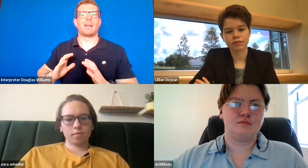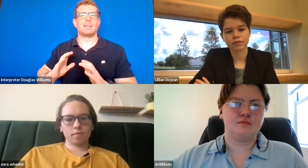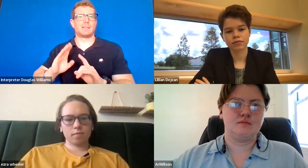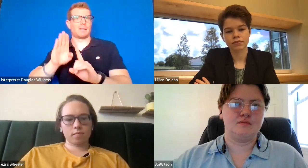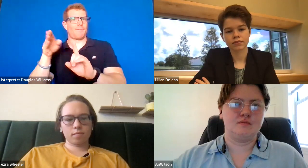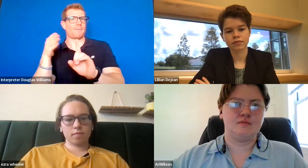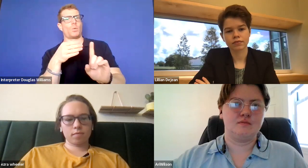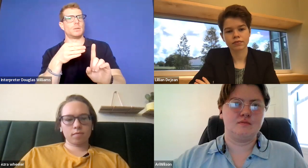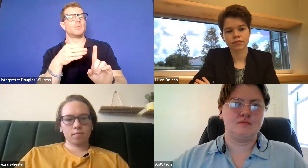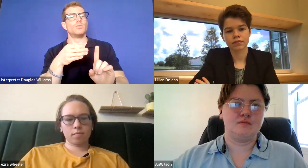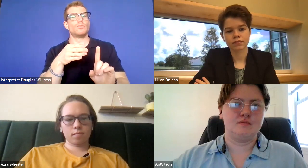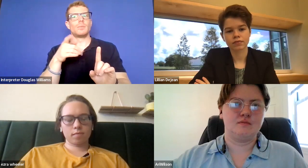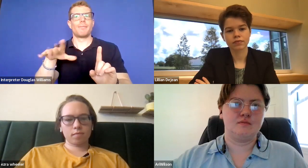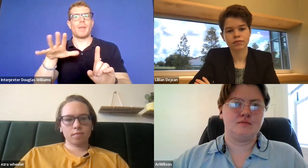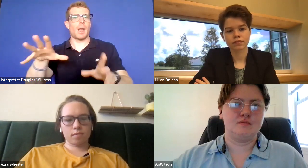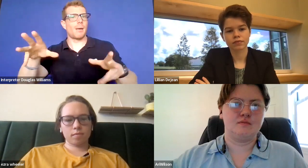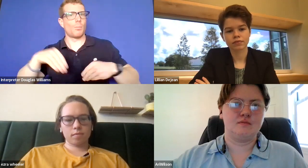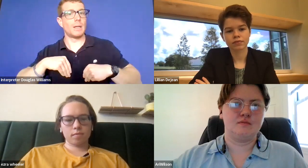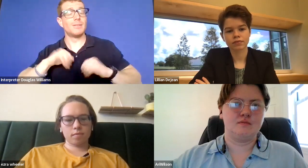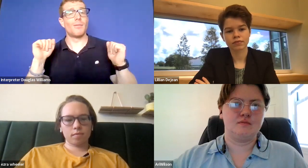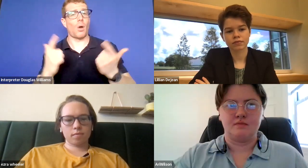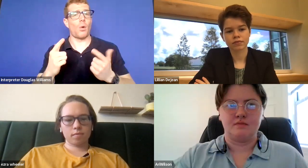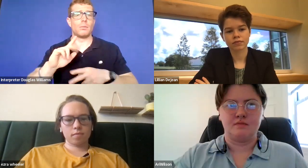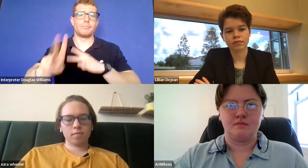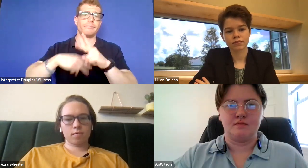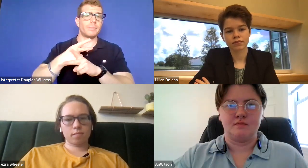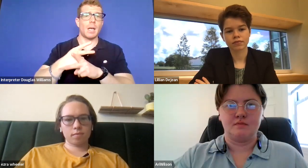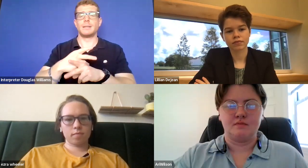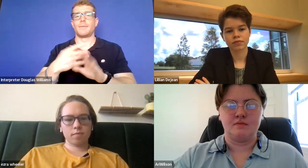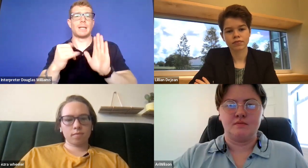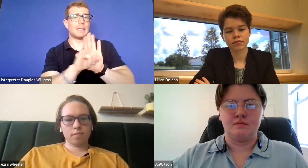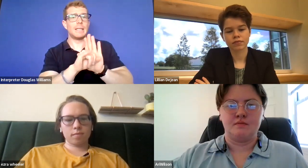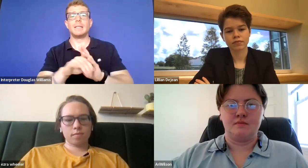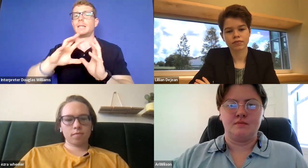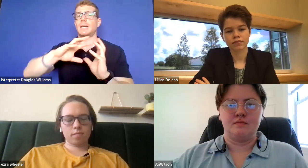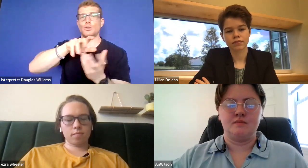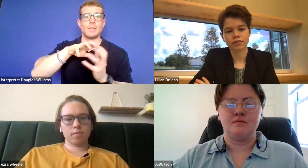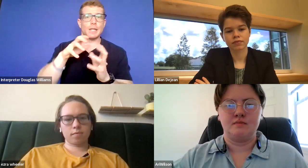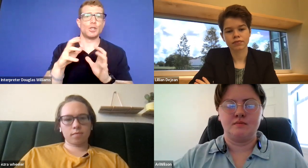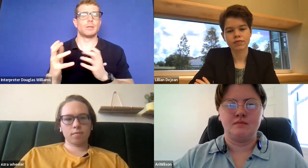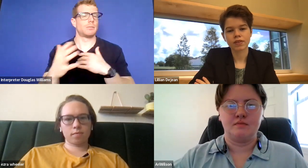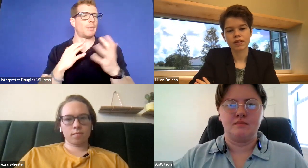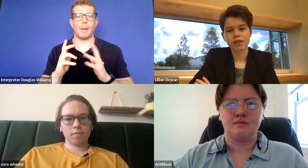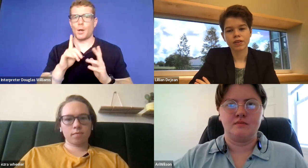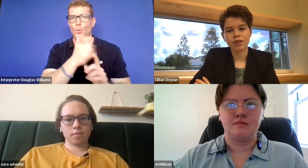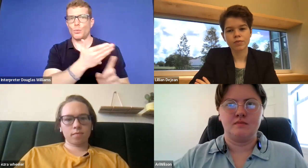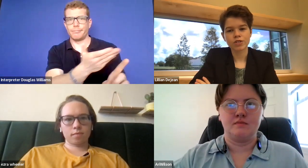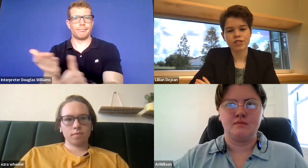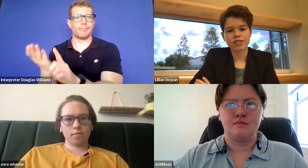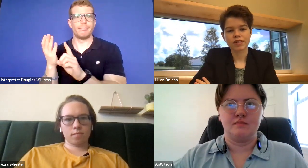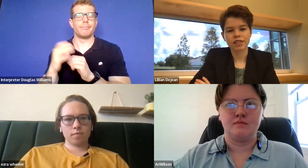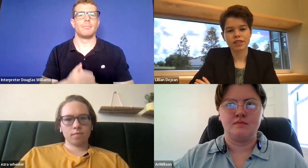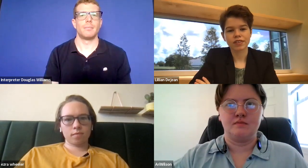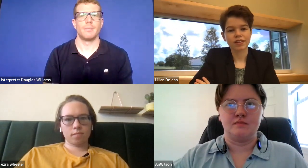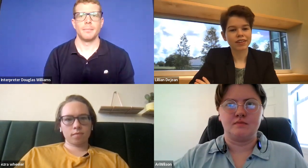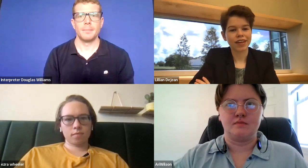So they're embracing of all types of identities and intersections you mentioned.